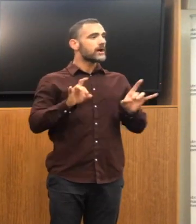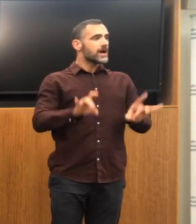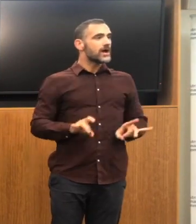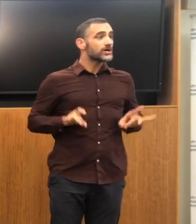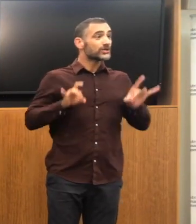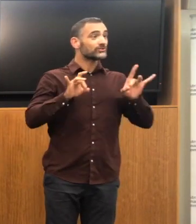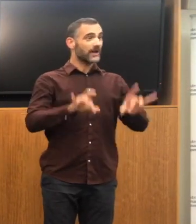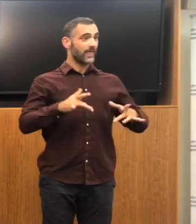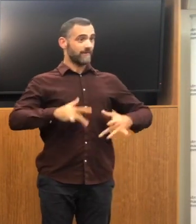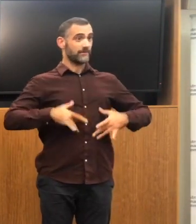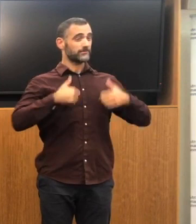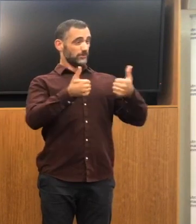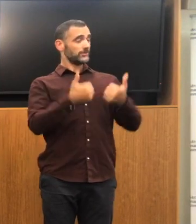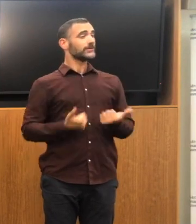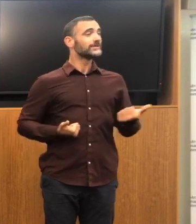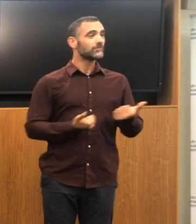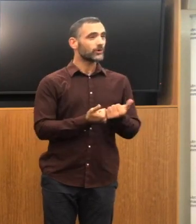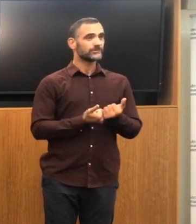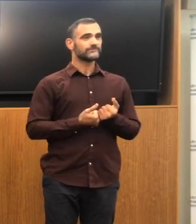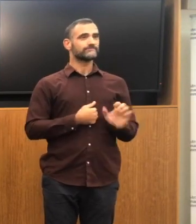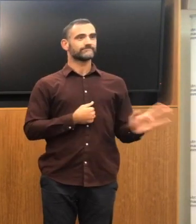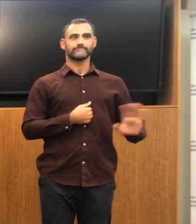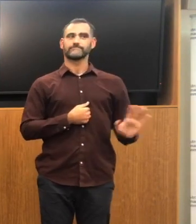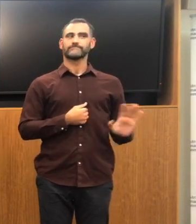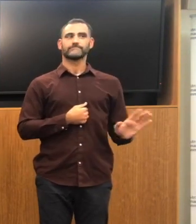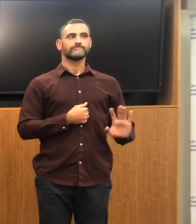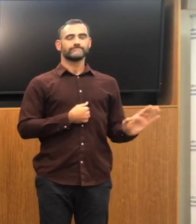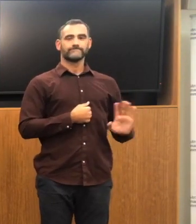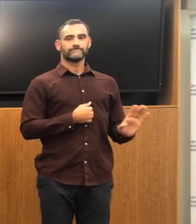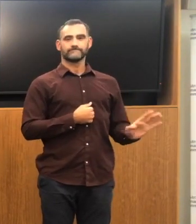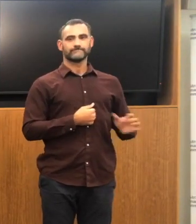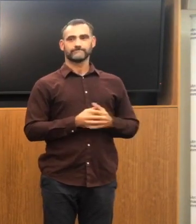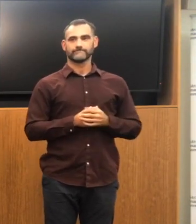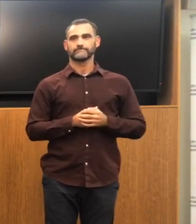either, there was one case in there of a husband